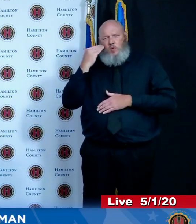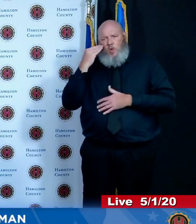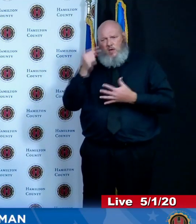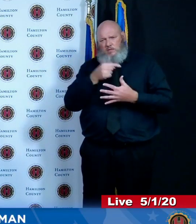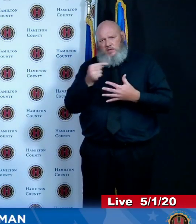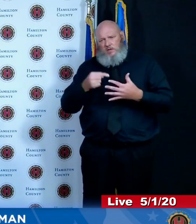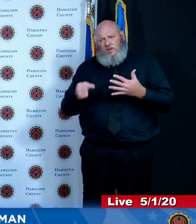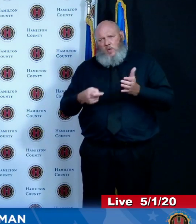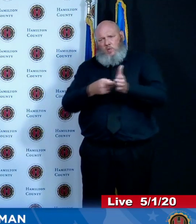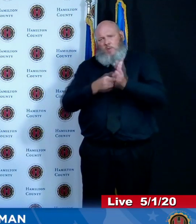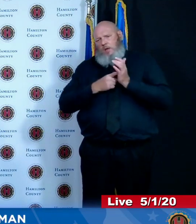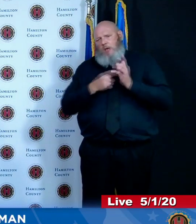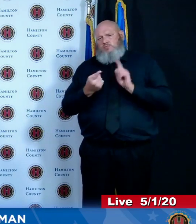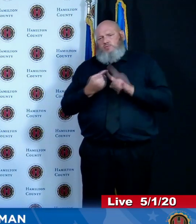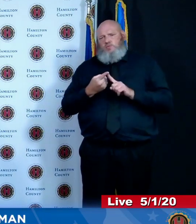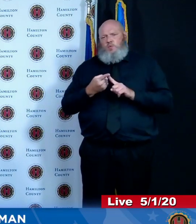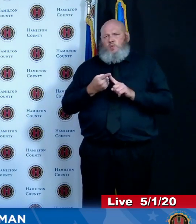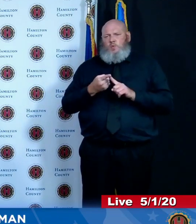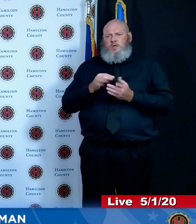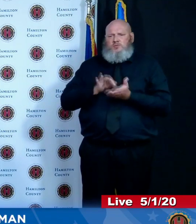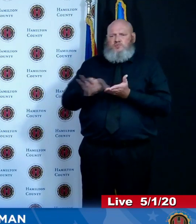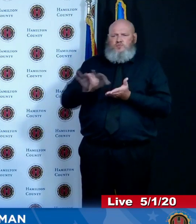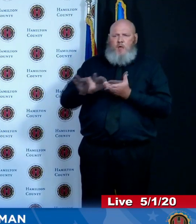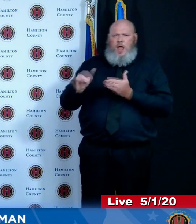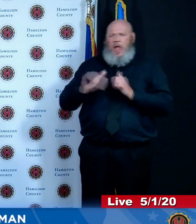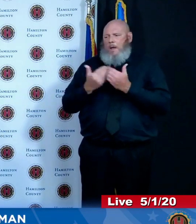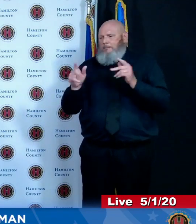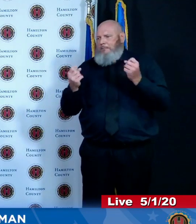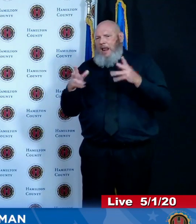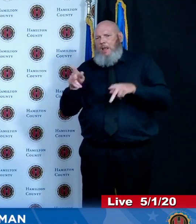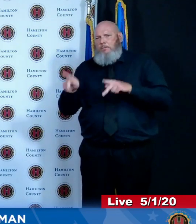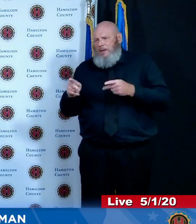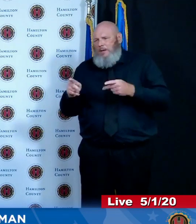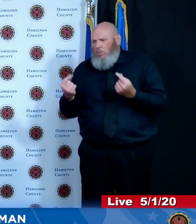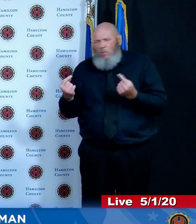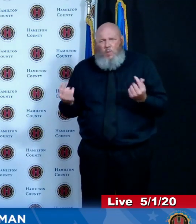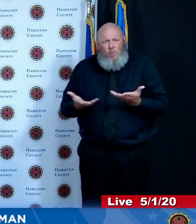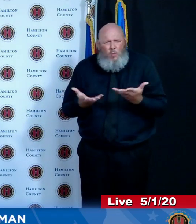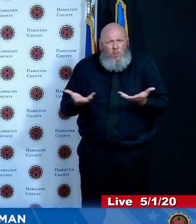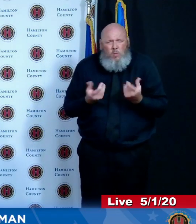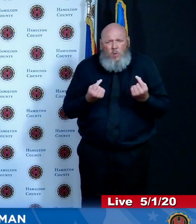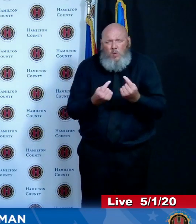number of people is very average if somebody is positive with Covid-19 that